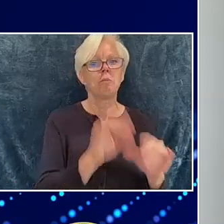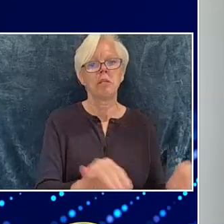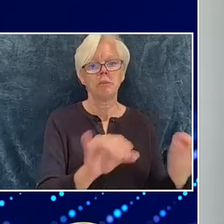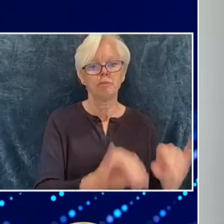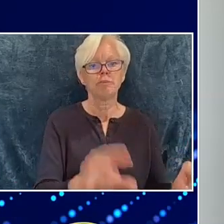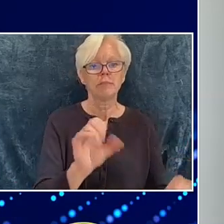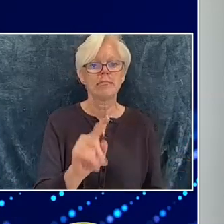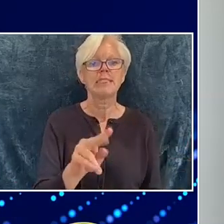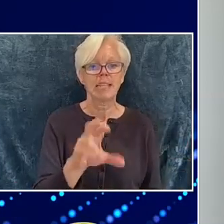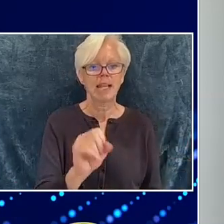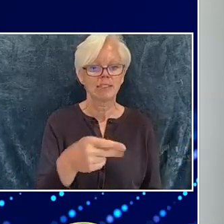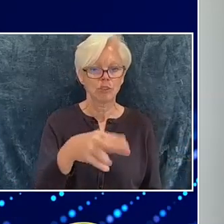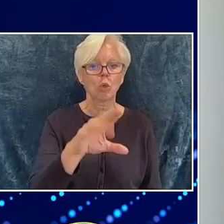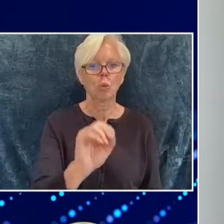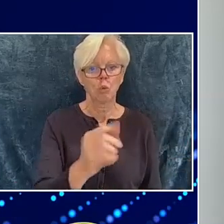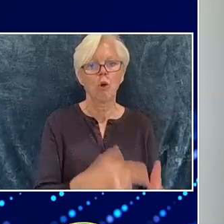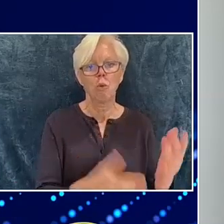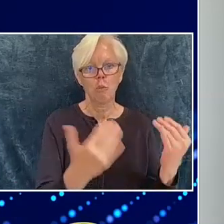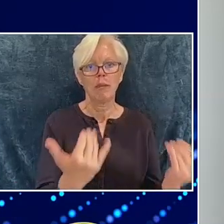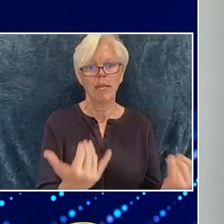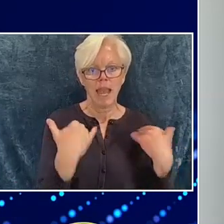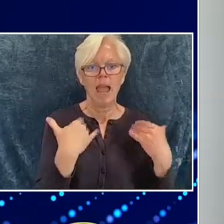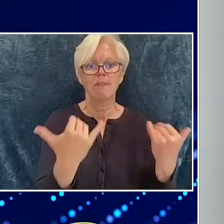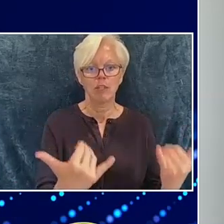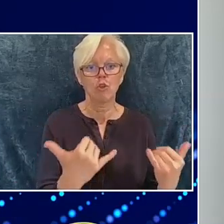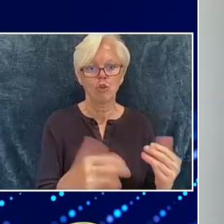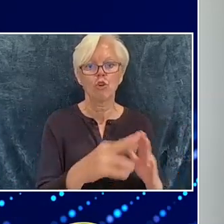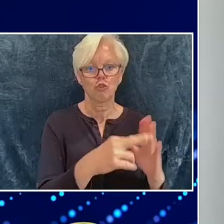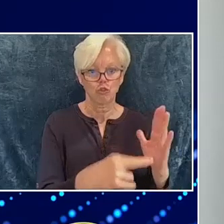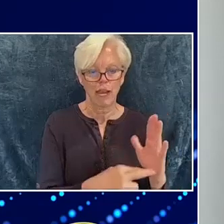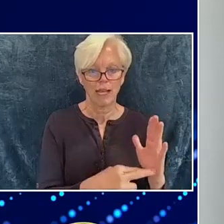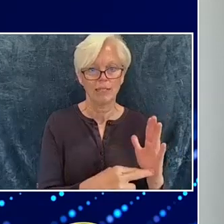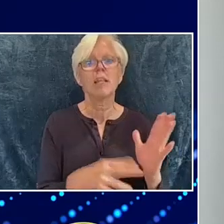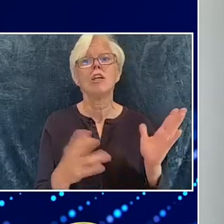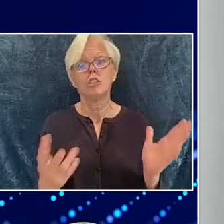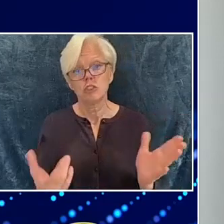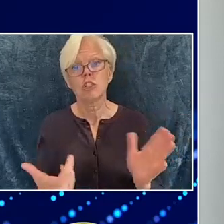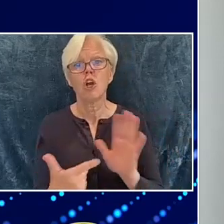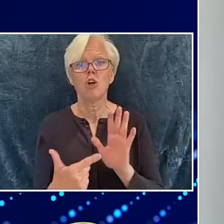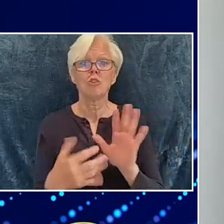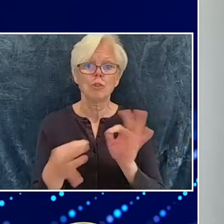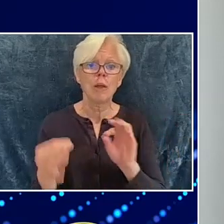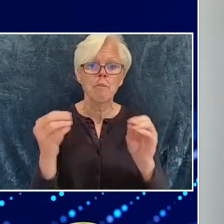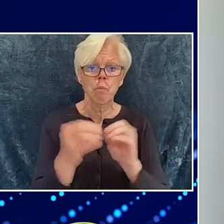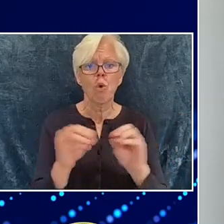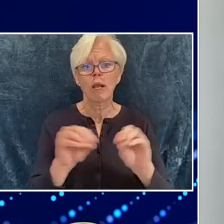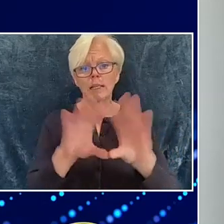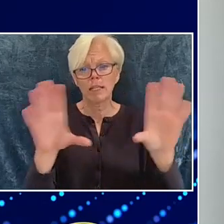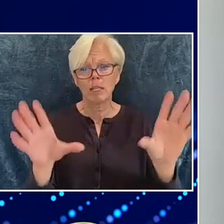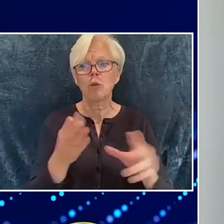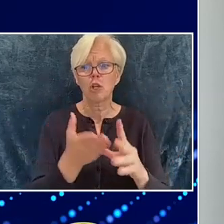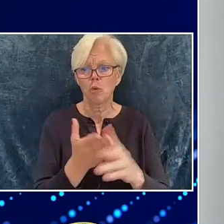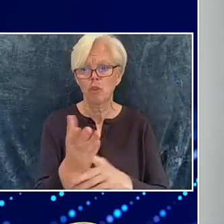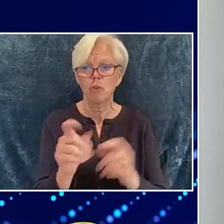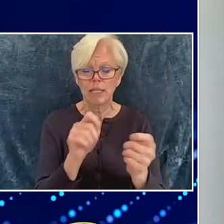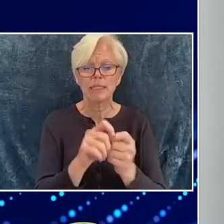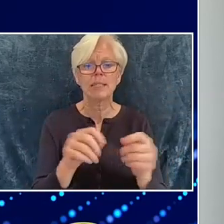regulations. So to make this a little clearer, we can go through the exact language that the Department has come up with so far.